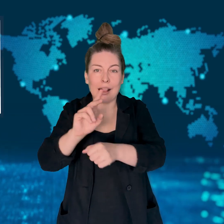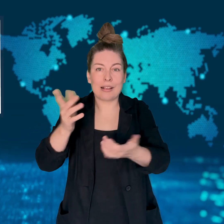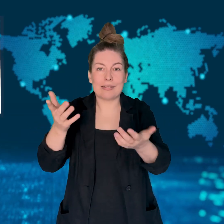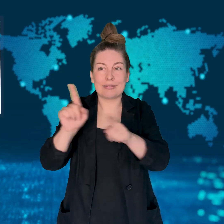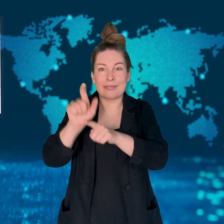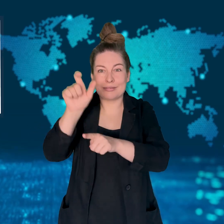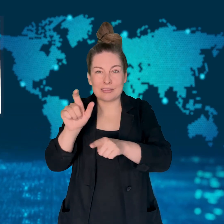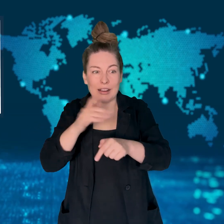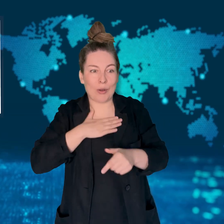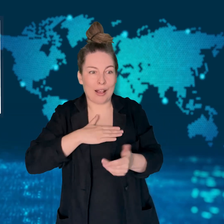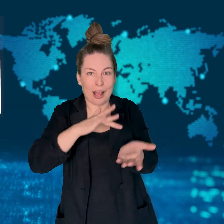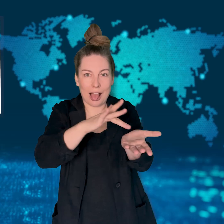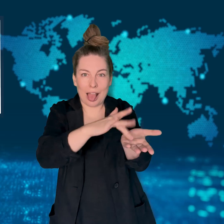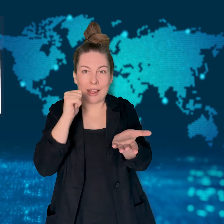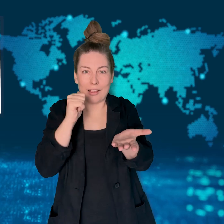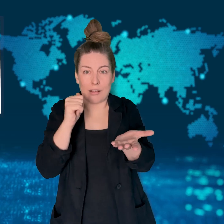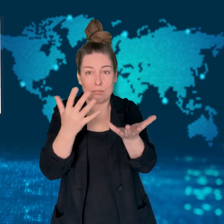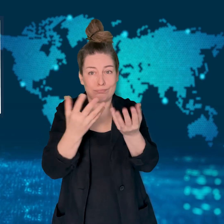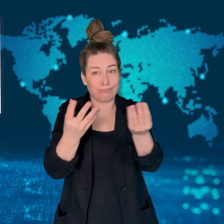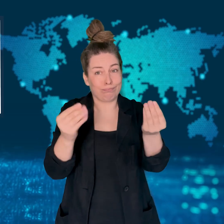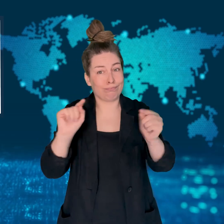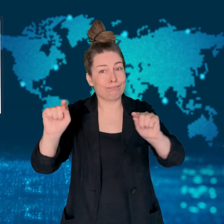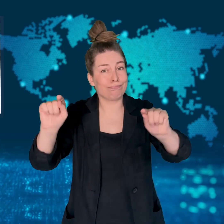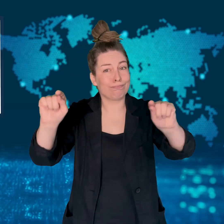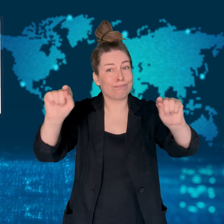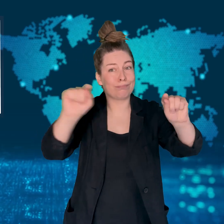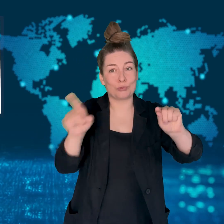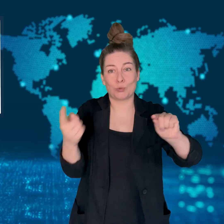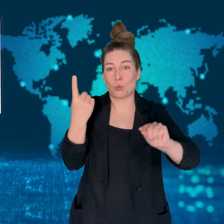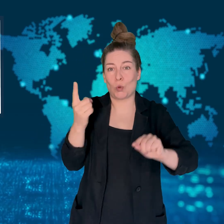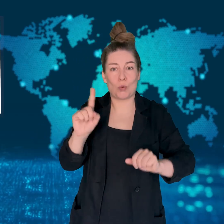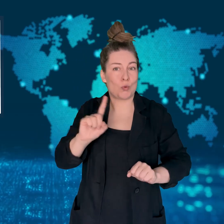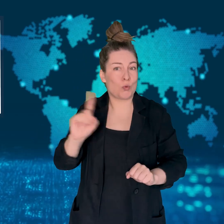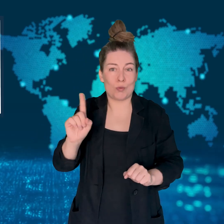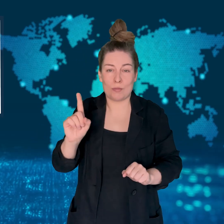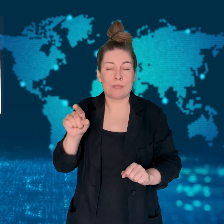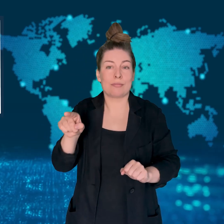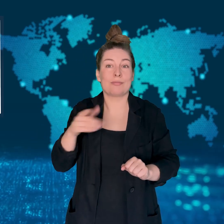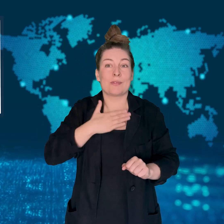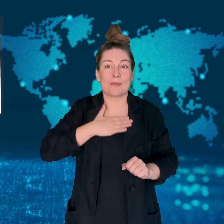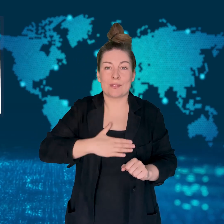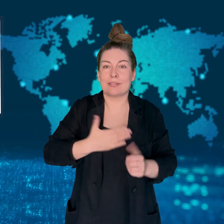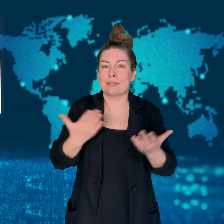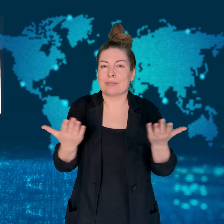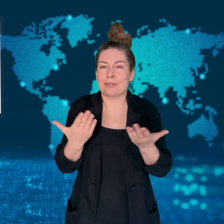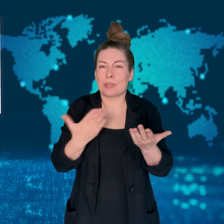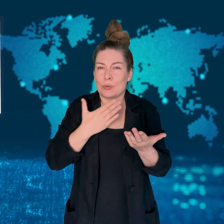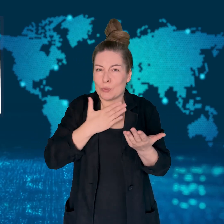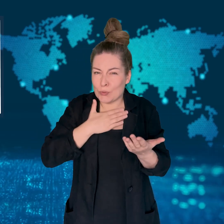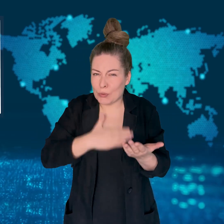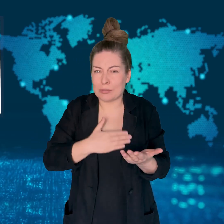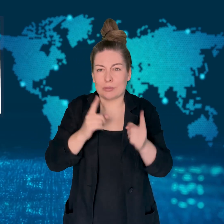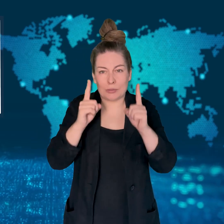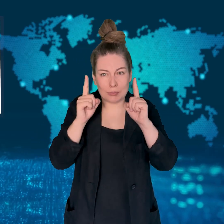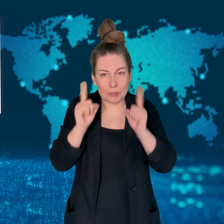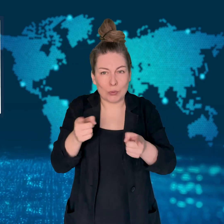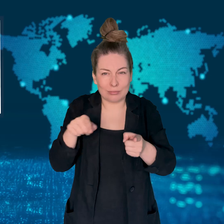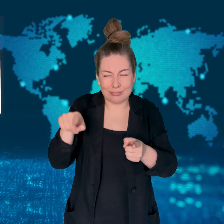He warned that many social platforms are used by sextortionists.